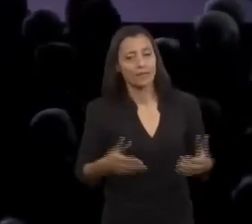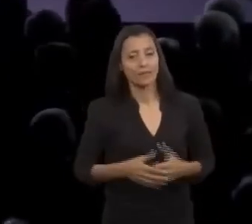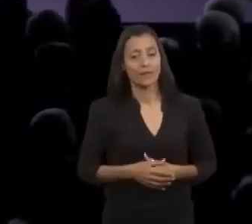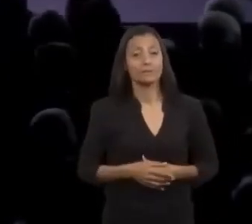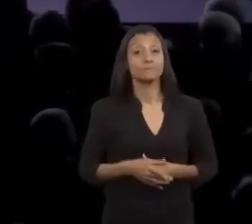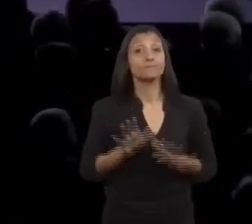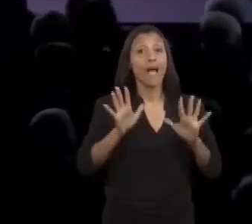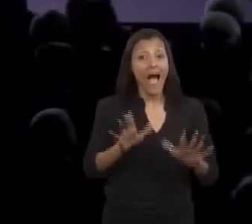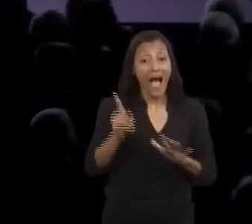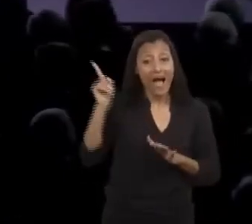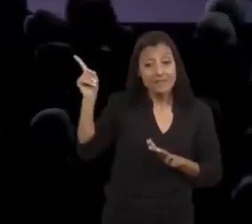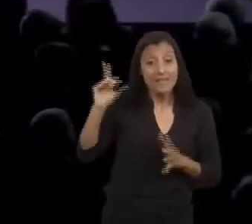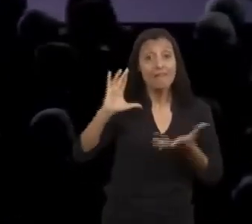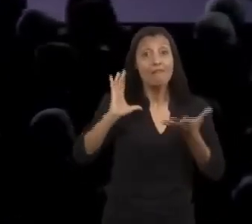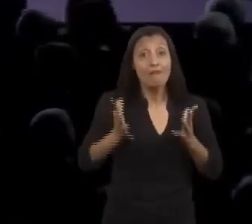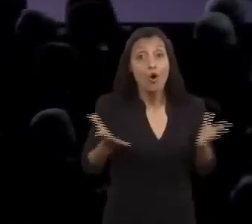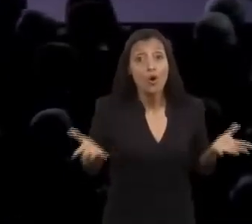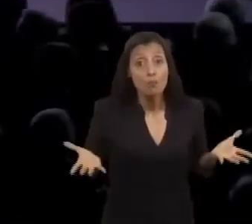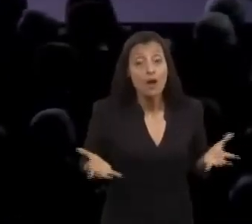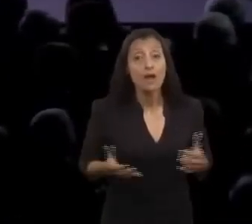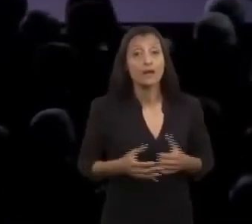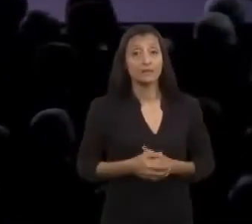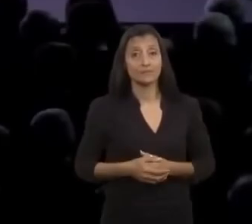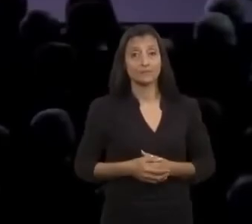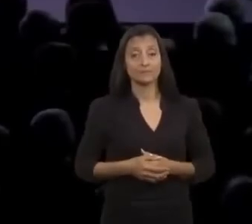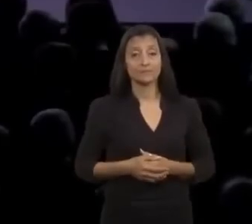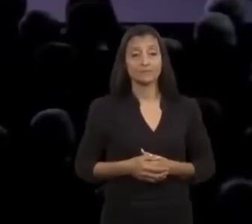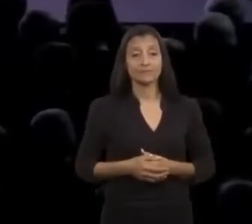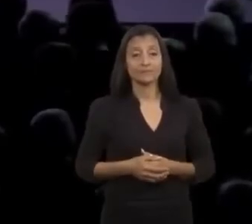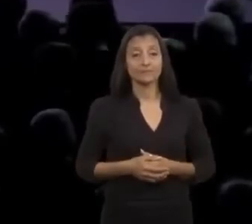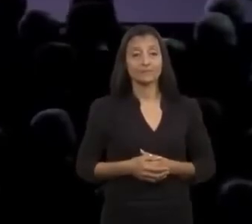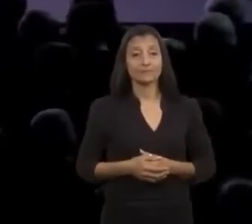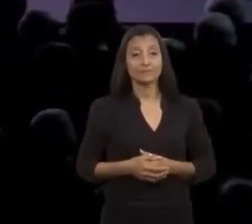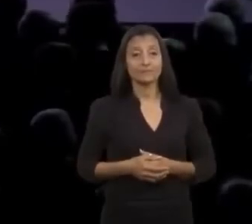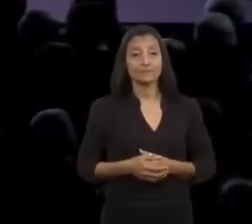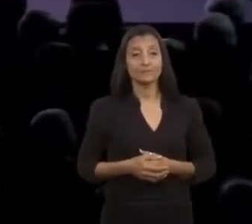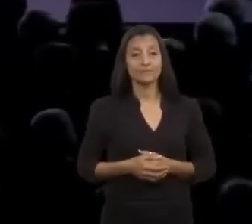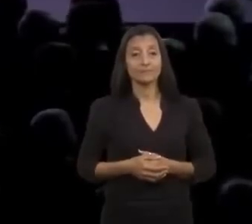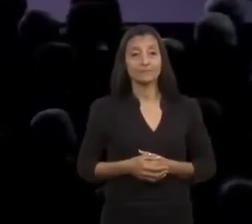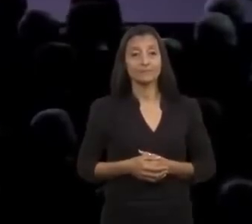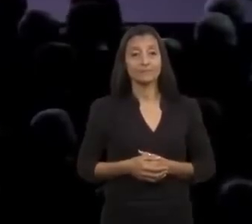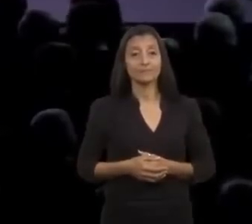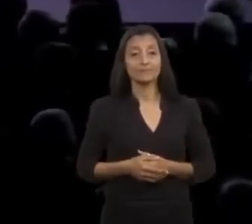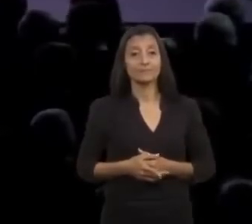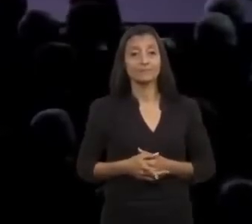in this way, in the measure